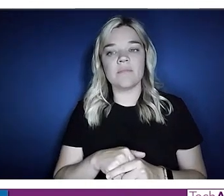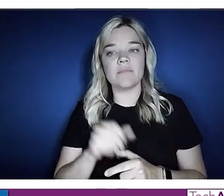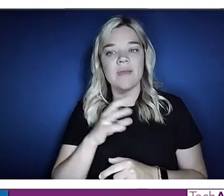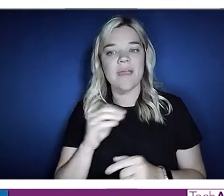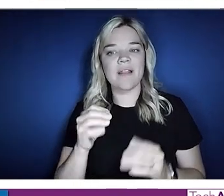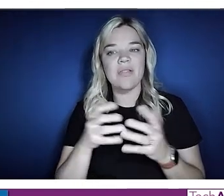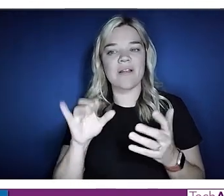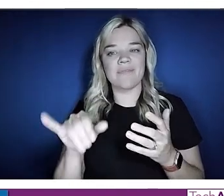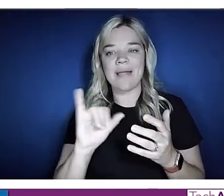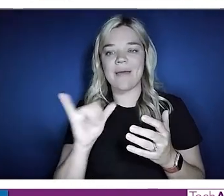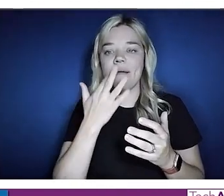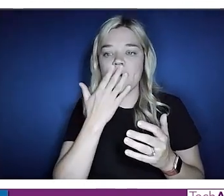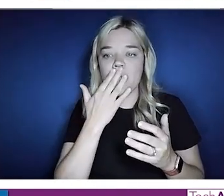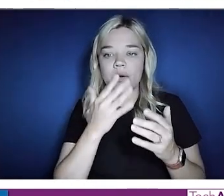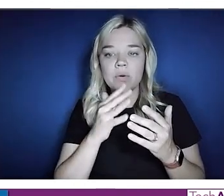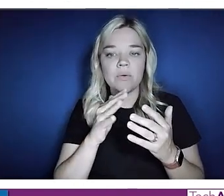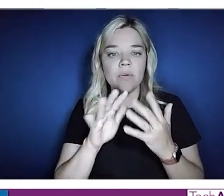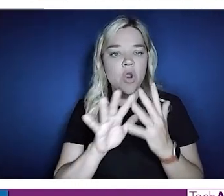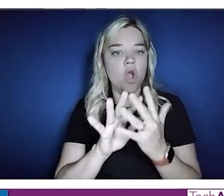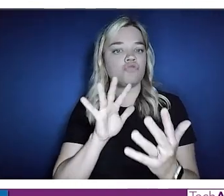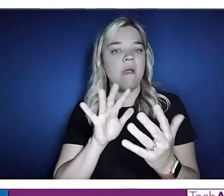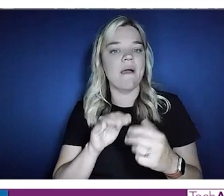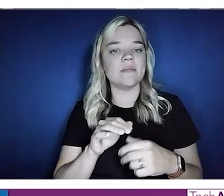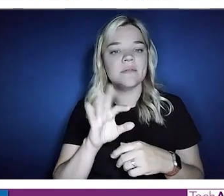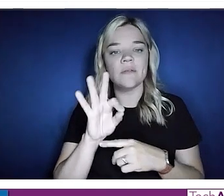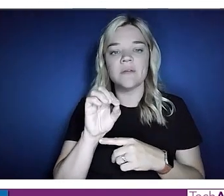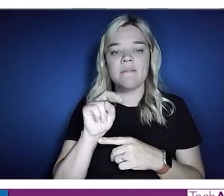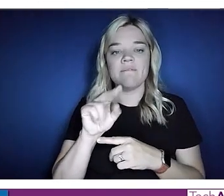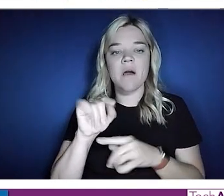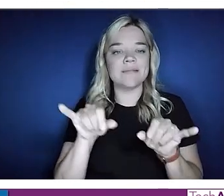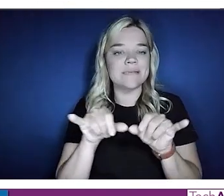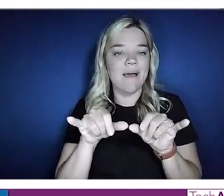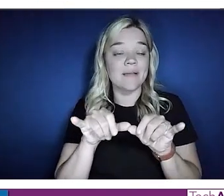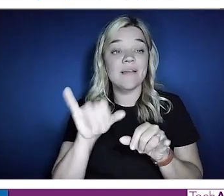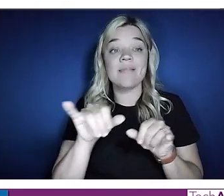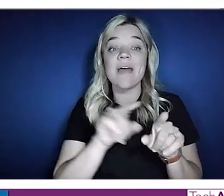like color contrast and font size and that kind of stuff does also translate to print.